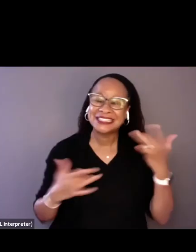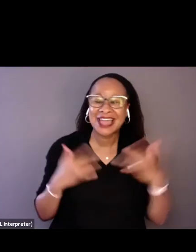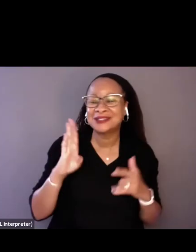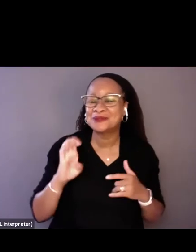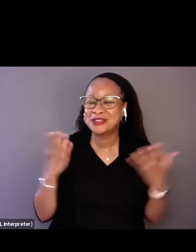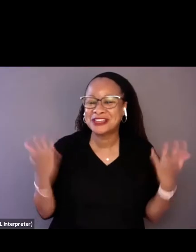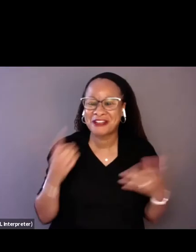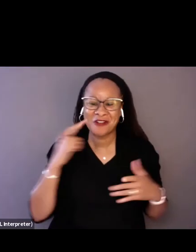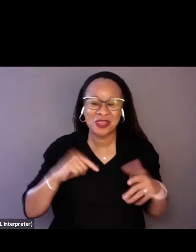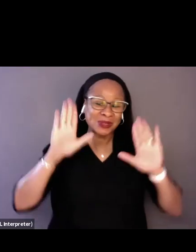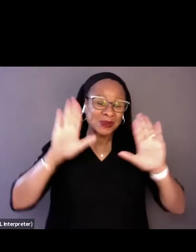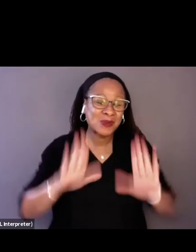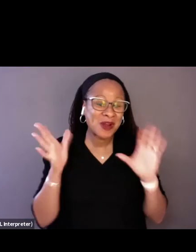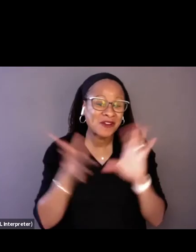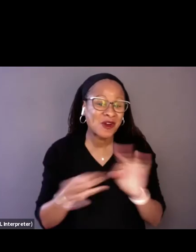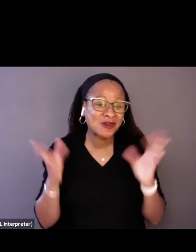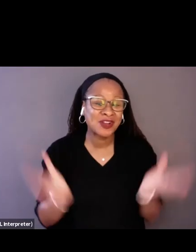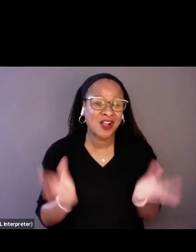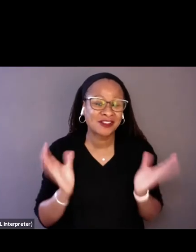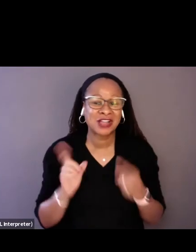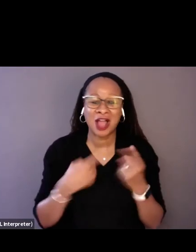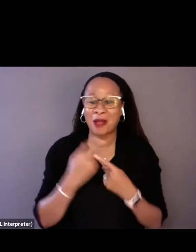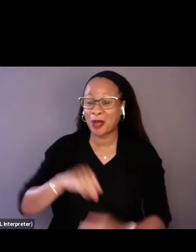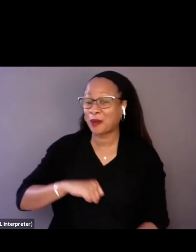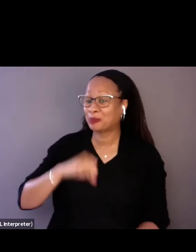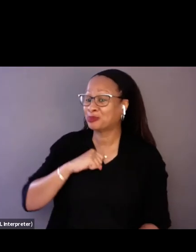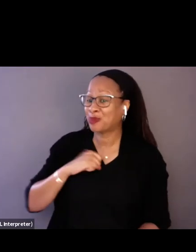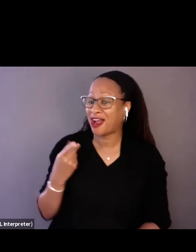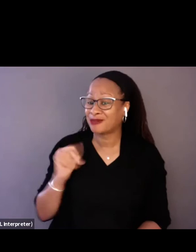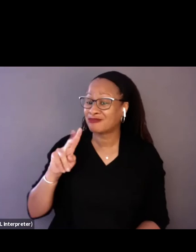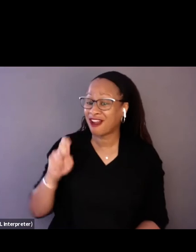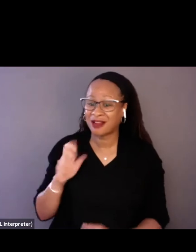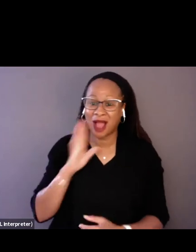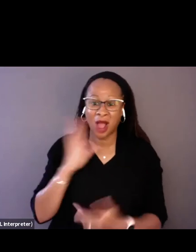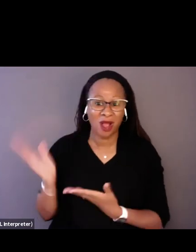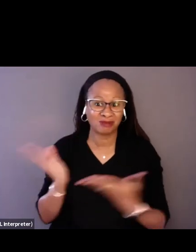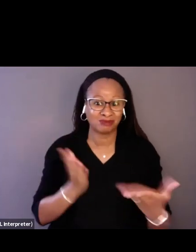for this wonderful conversation about Pride. I'm going to bring up our two guests,